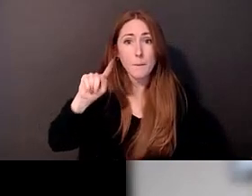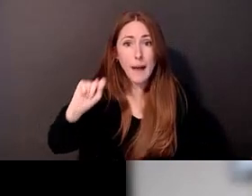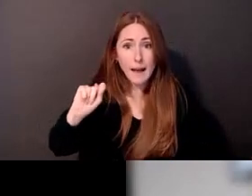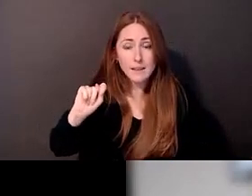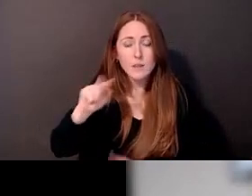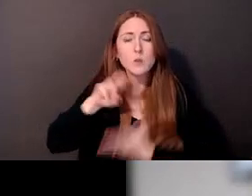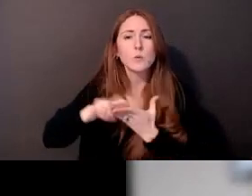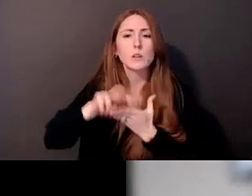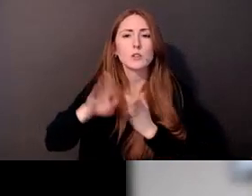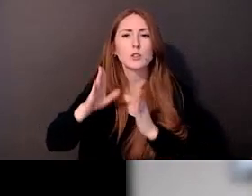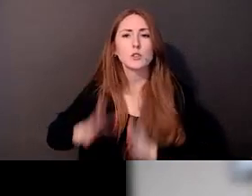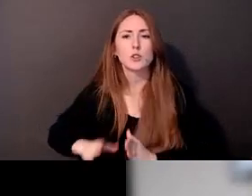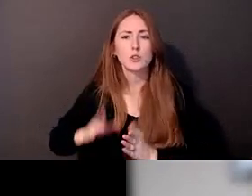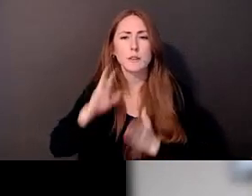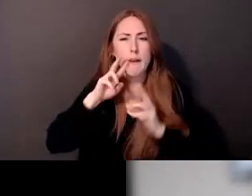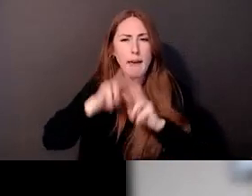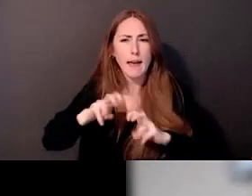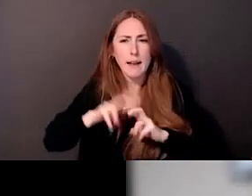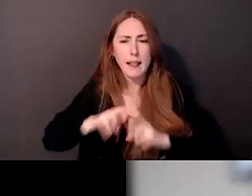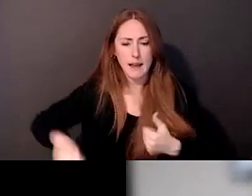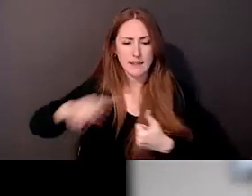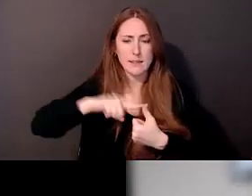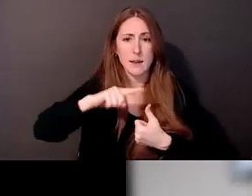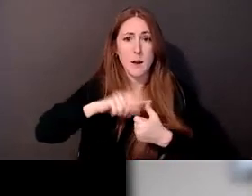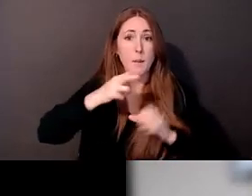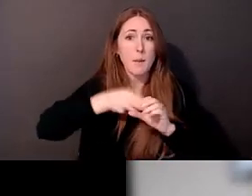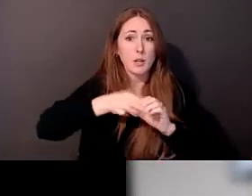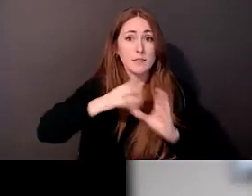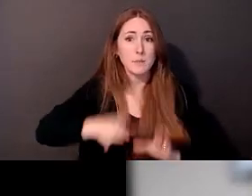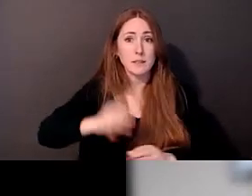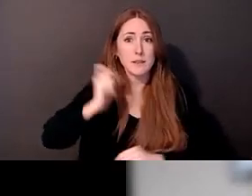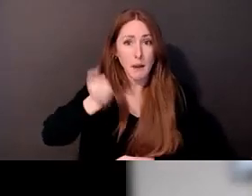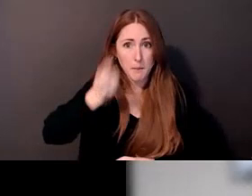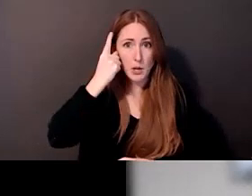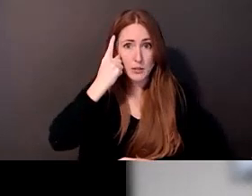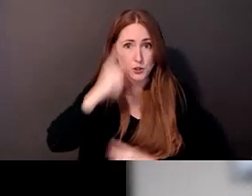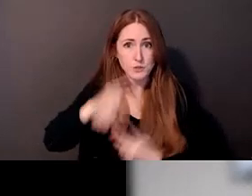of information of participants, the preference and satisfaction